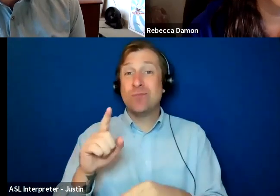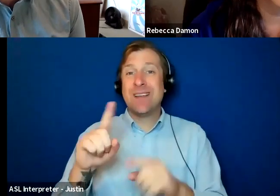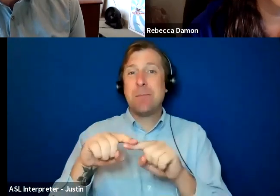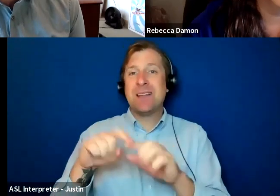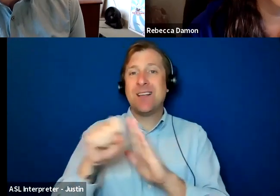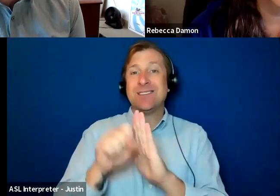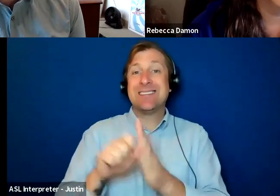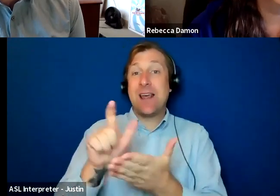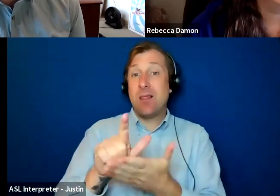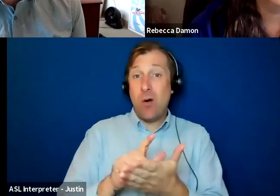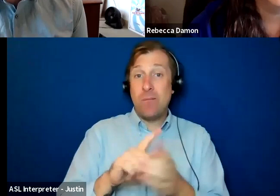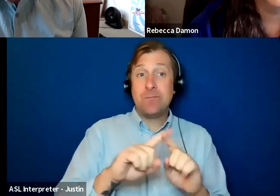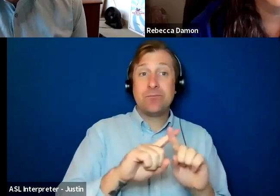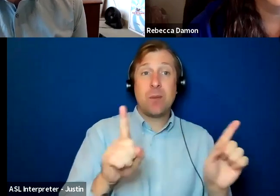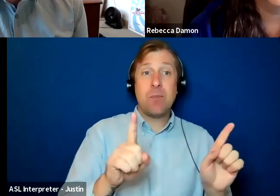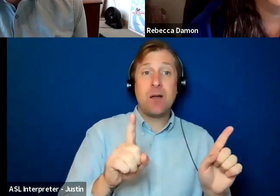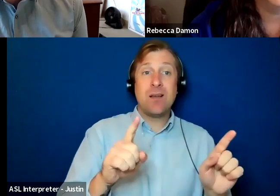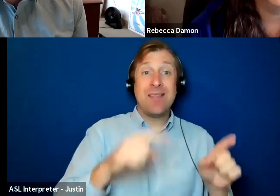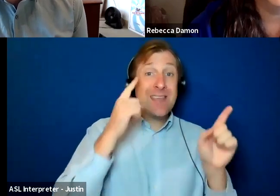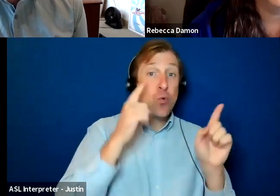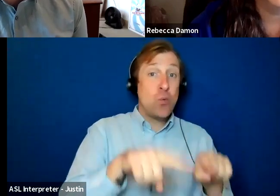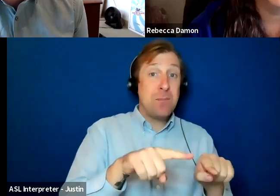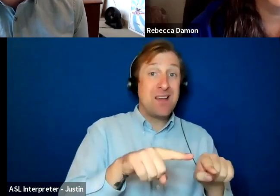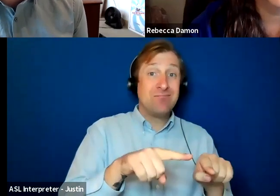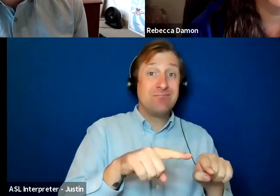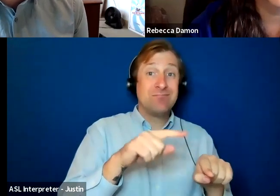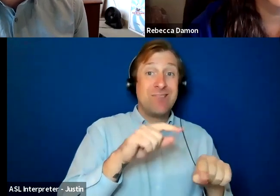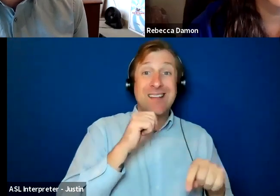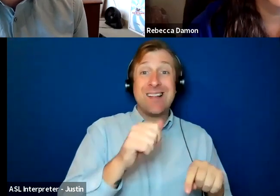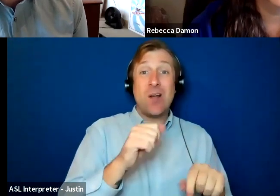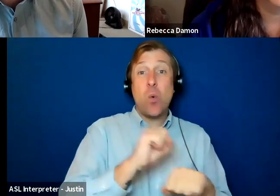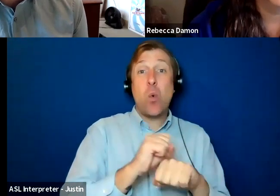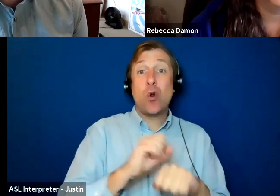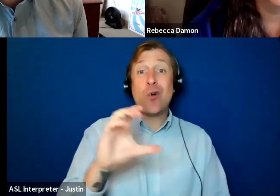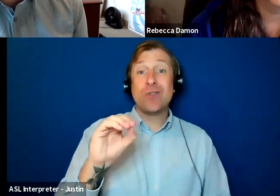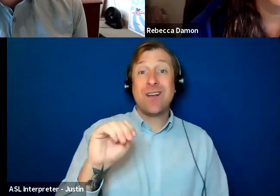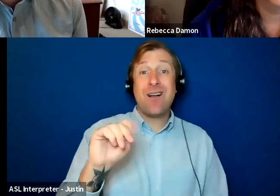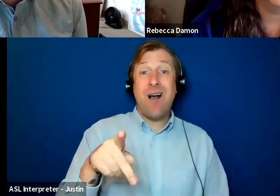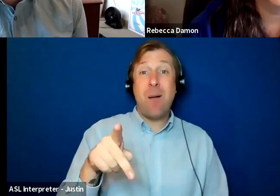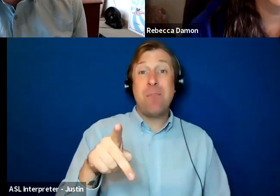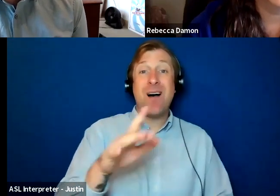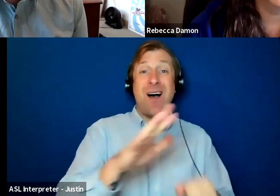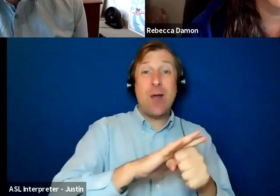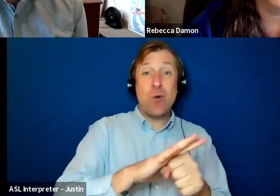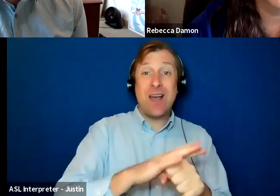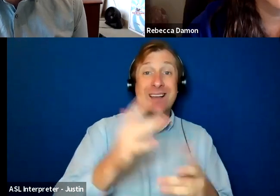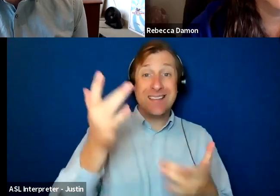however, don't, you know, they aren't contingent upon the workers' comp status in any particular area. The sick leave provisions that I talked about